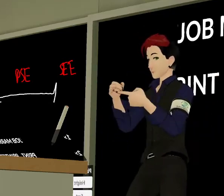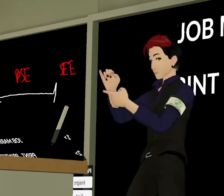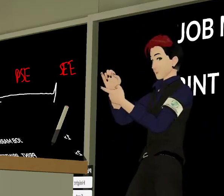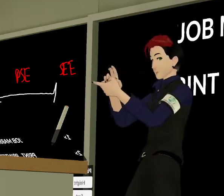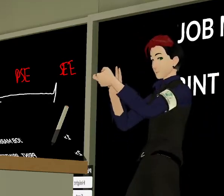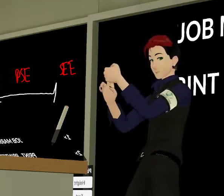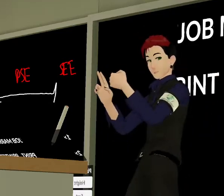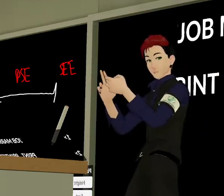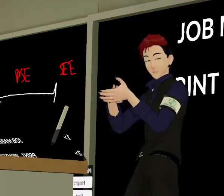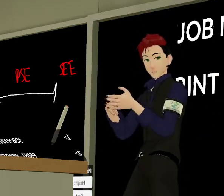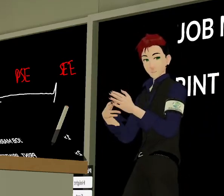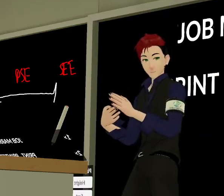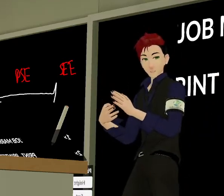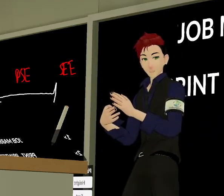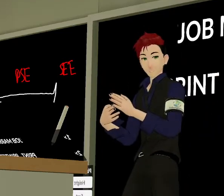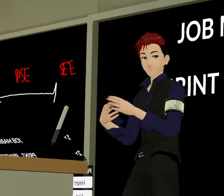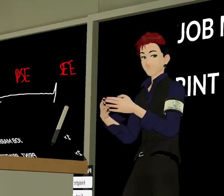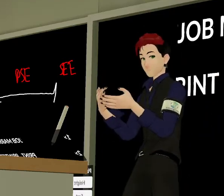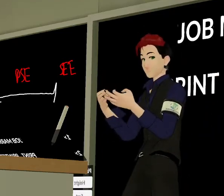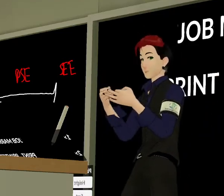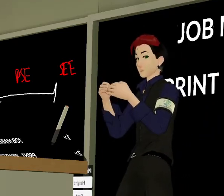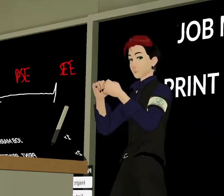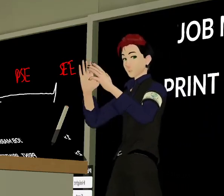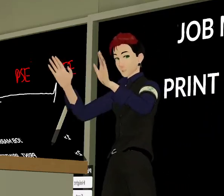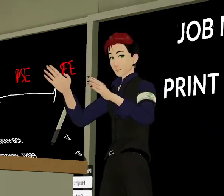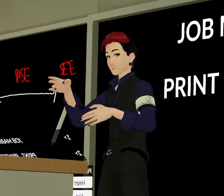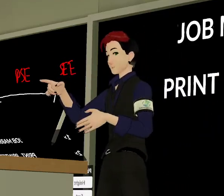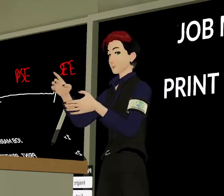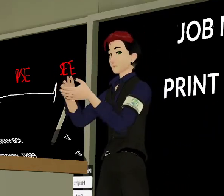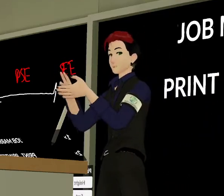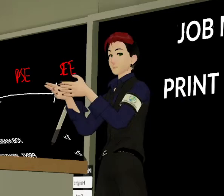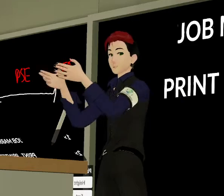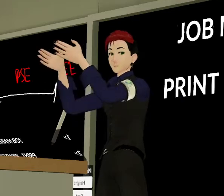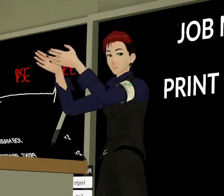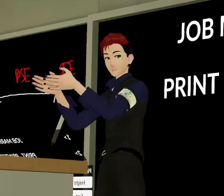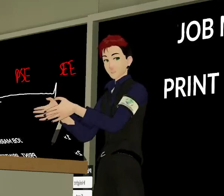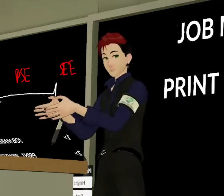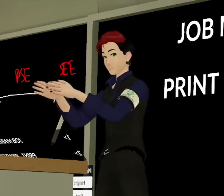about what the 'er' means i want to clarify that it means a person